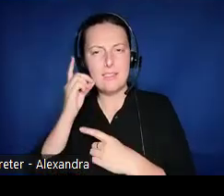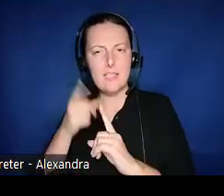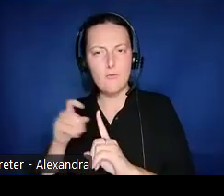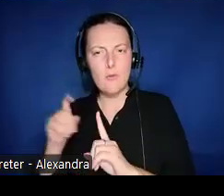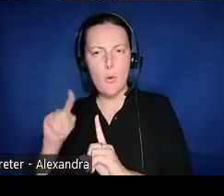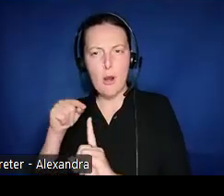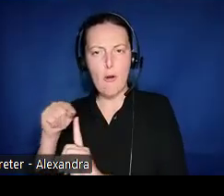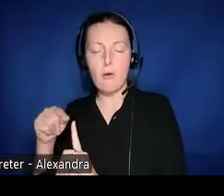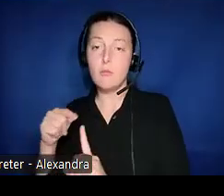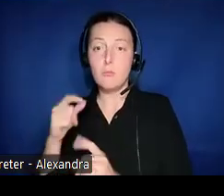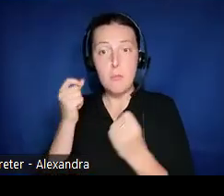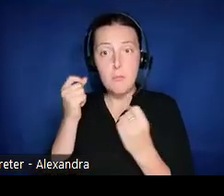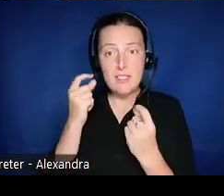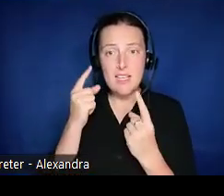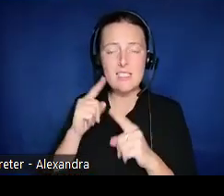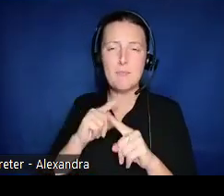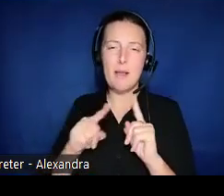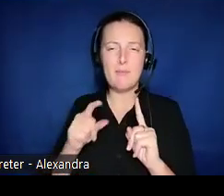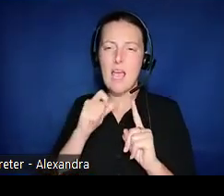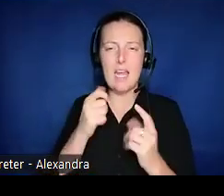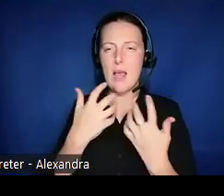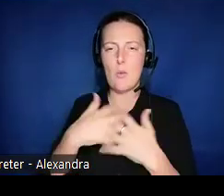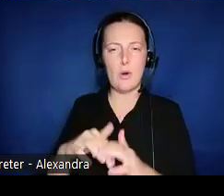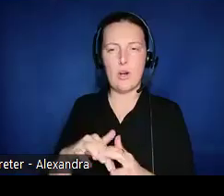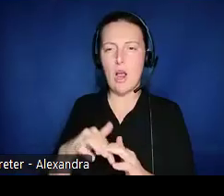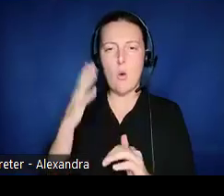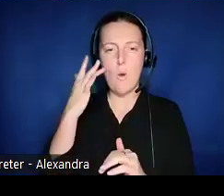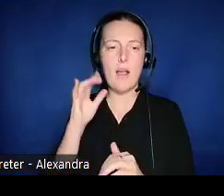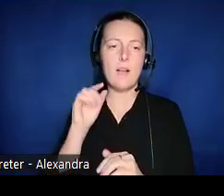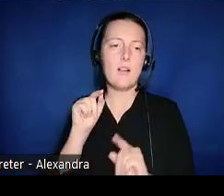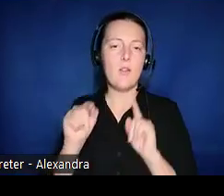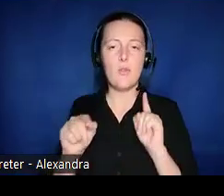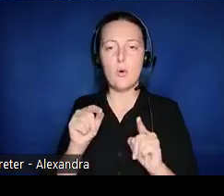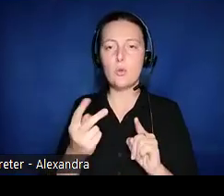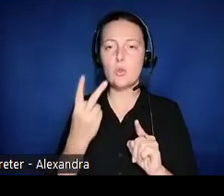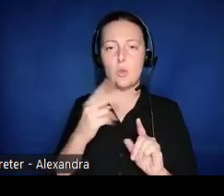because those distributions are too overlapping. um and in the absence of a reason why that hill